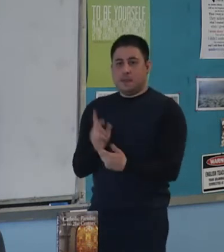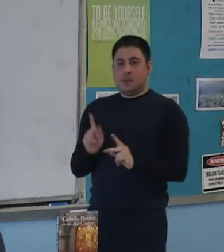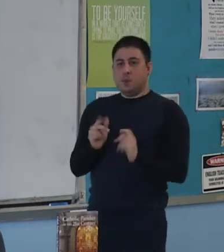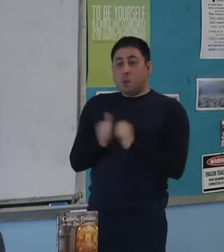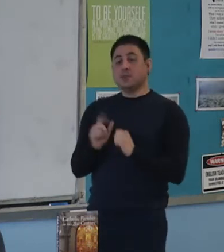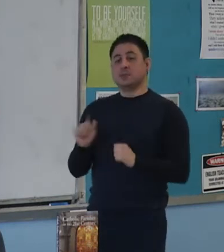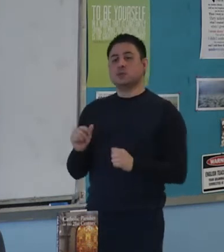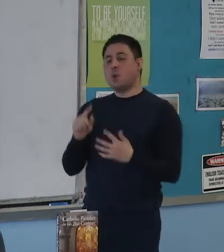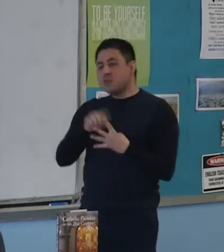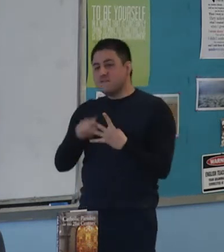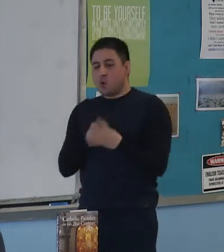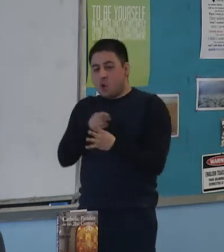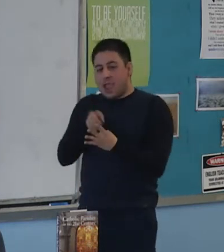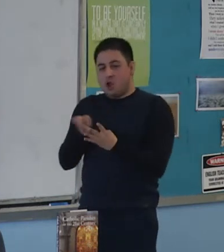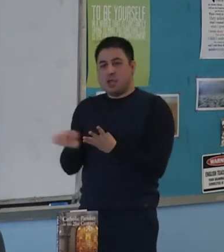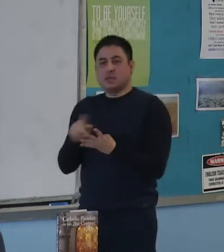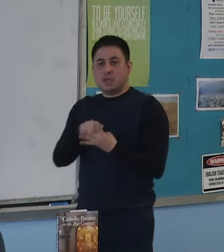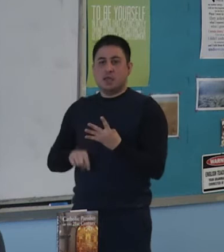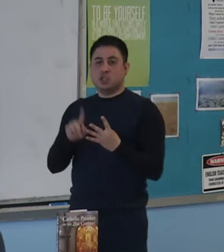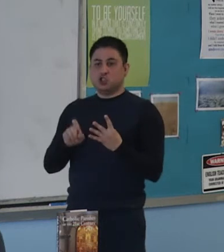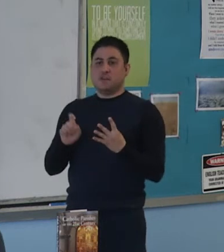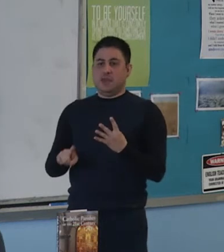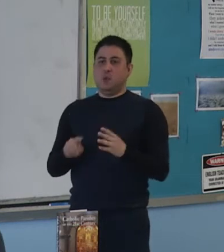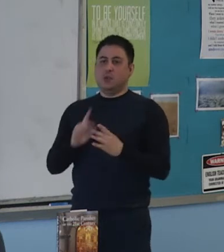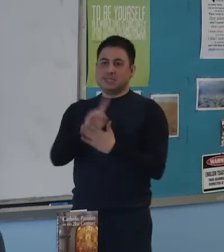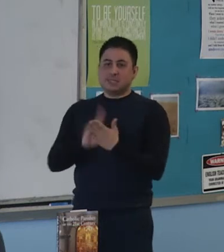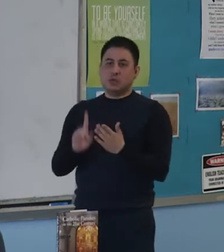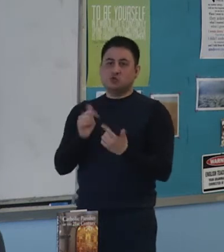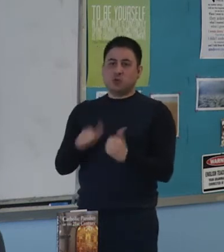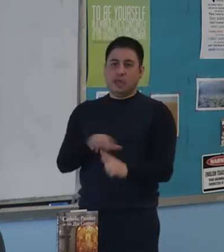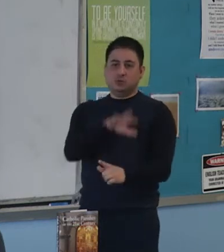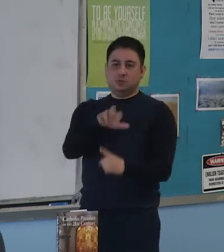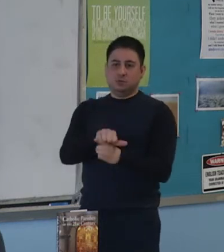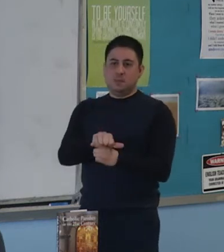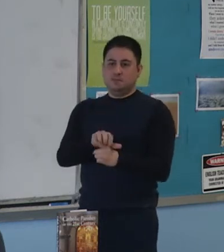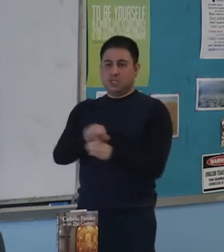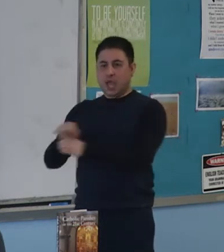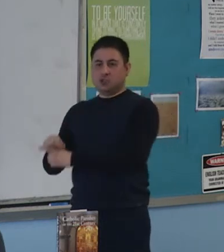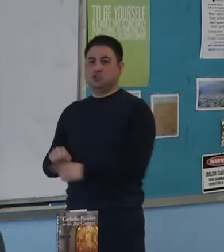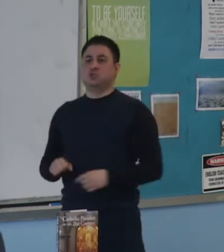these are the four areas the survey was designed to try and measure, and so after